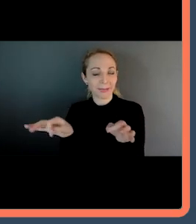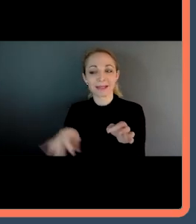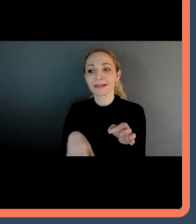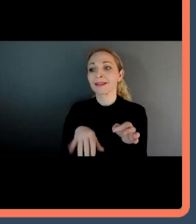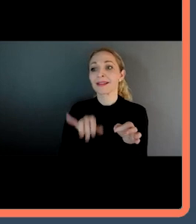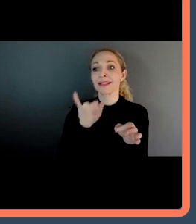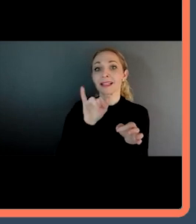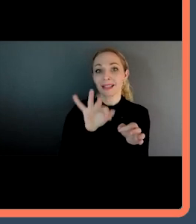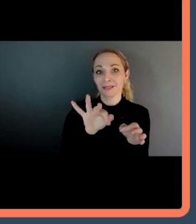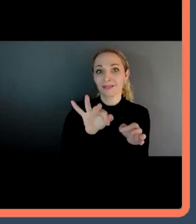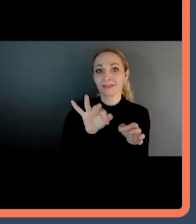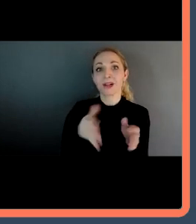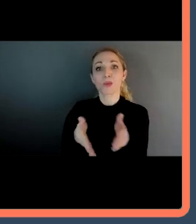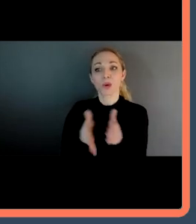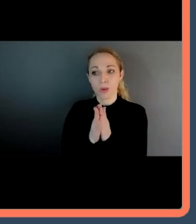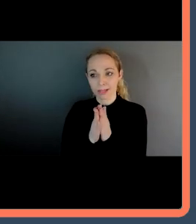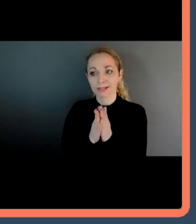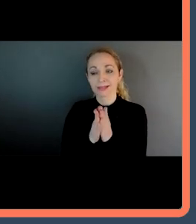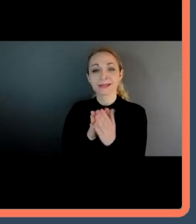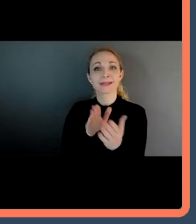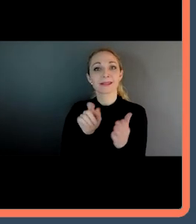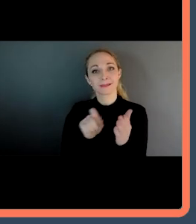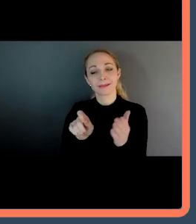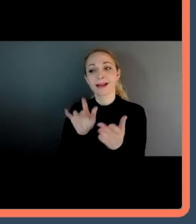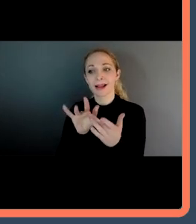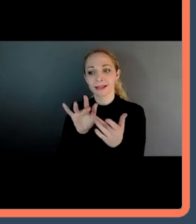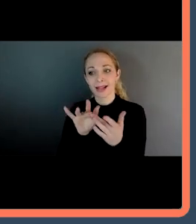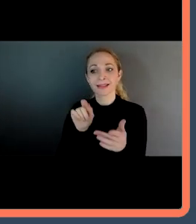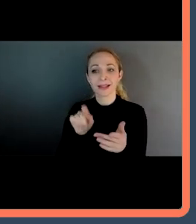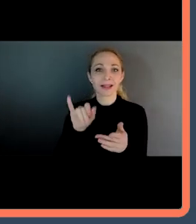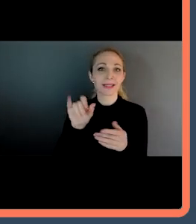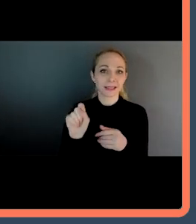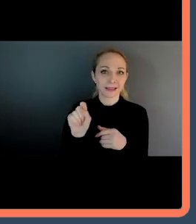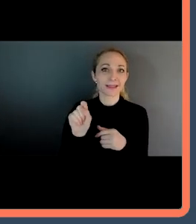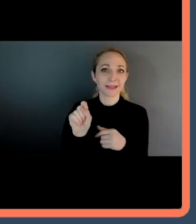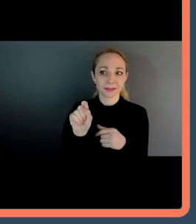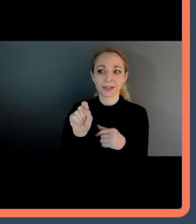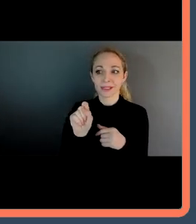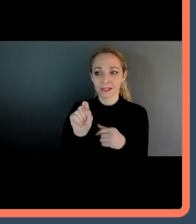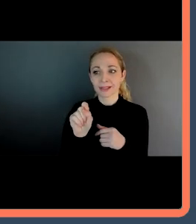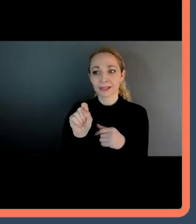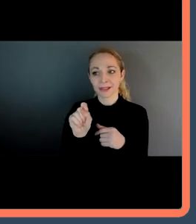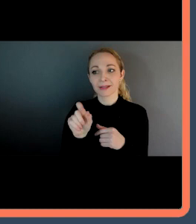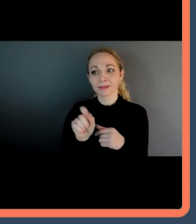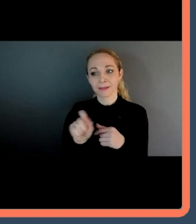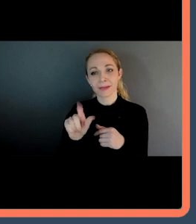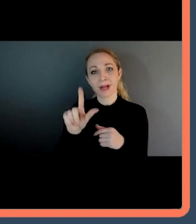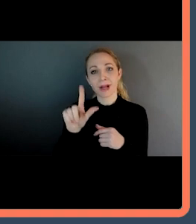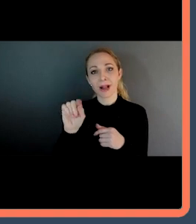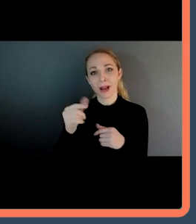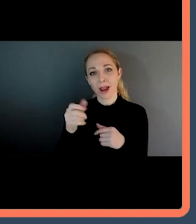IF REQUEST CONTACT IS LOGGED IN.